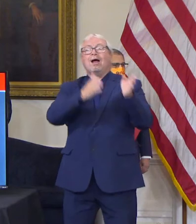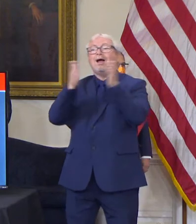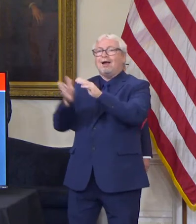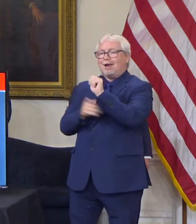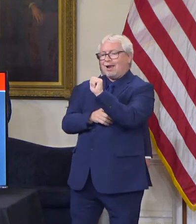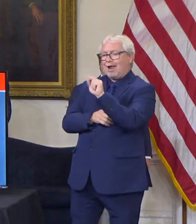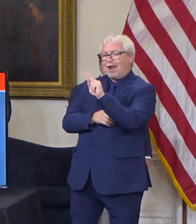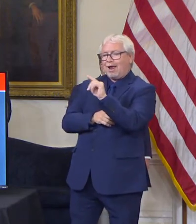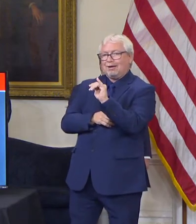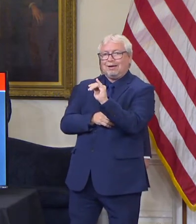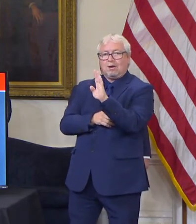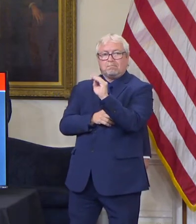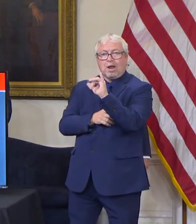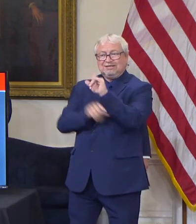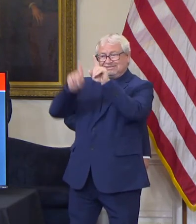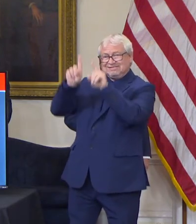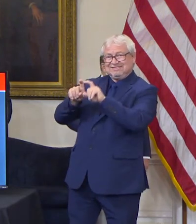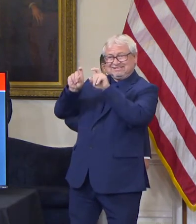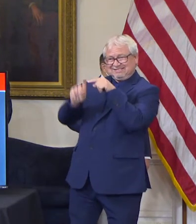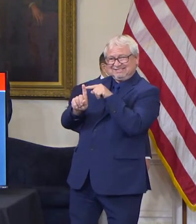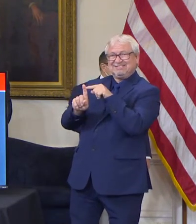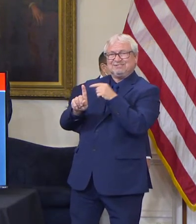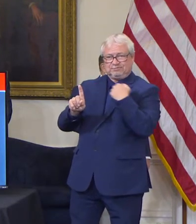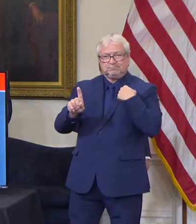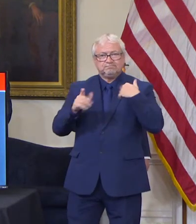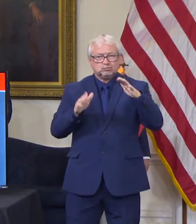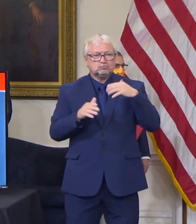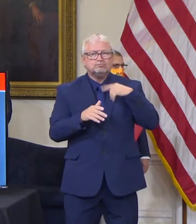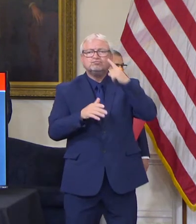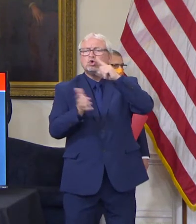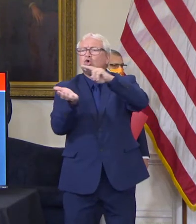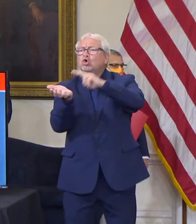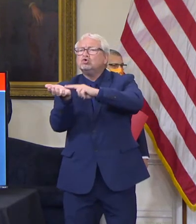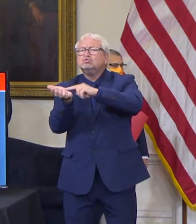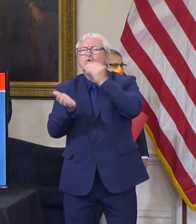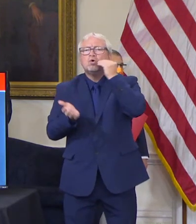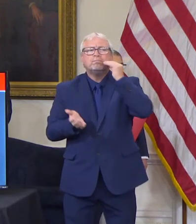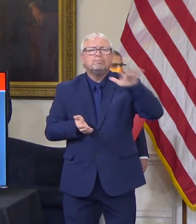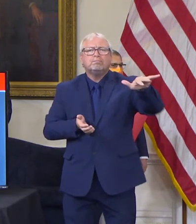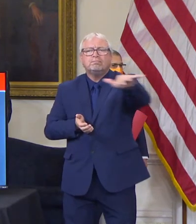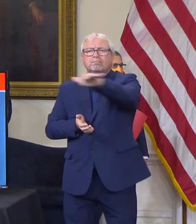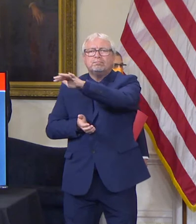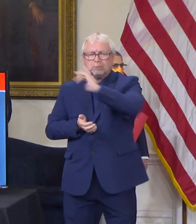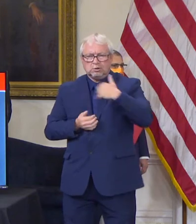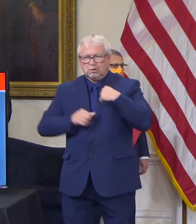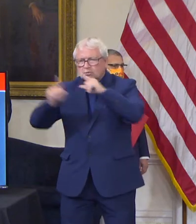testing program for nursing home residents across the state in to ascertain their current levels of immunity from COVID-19.